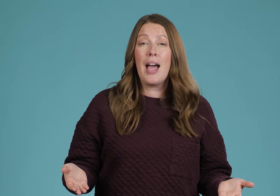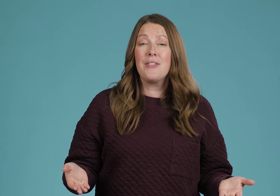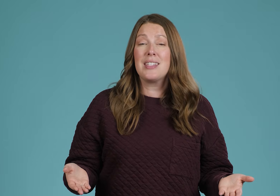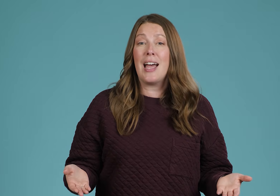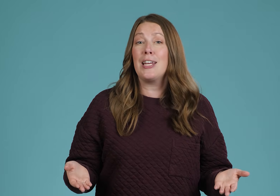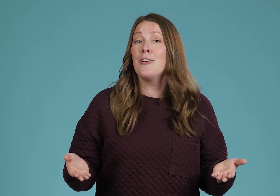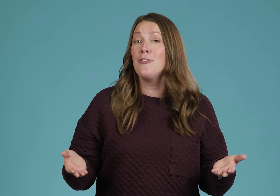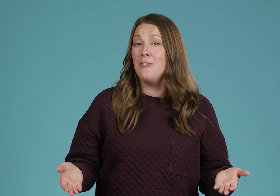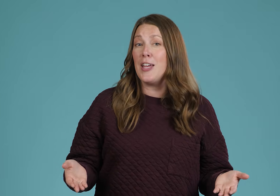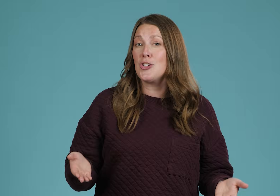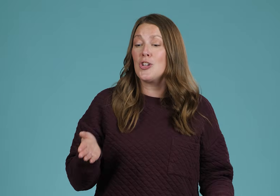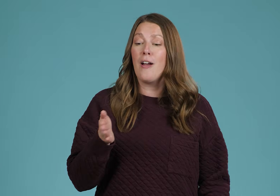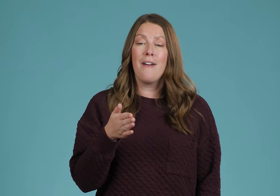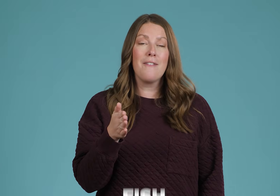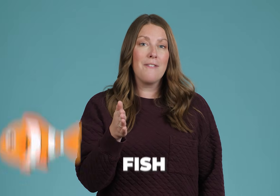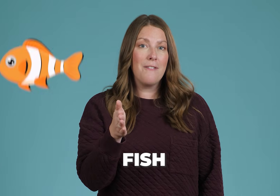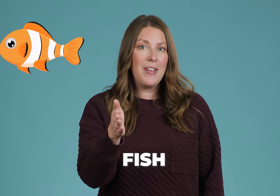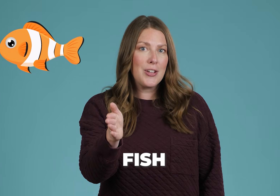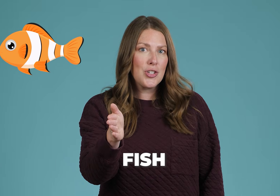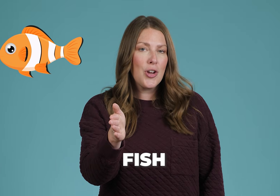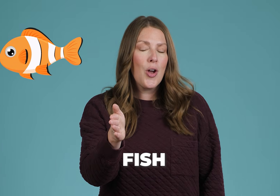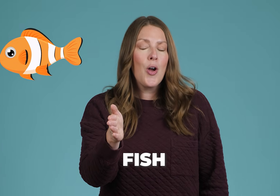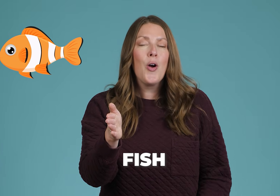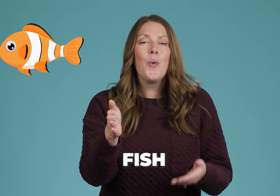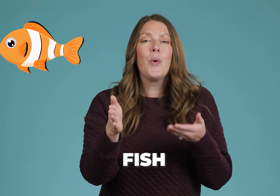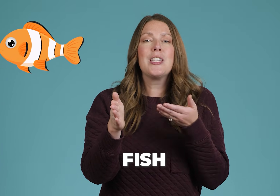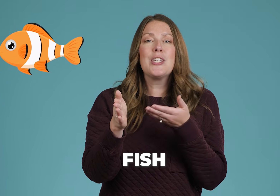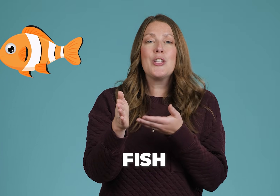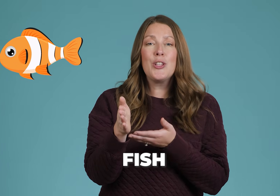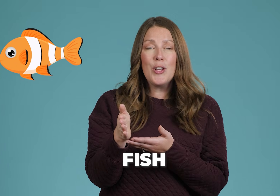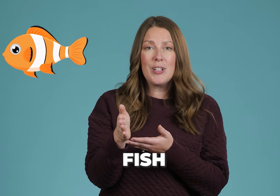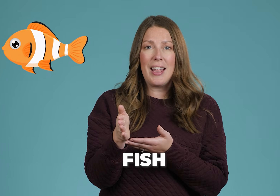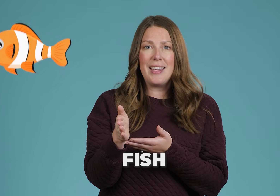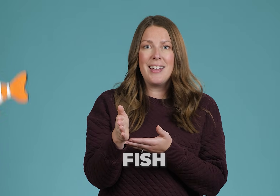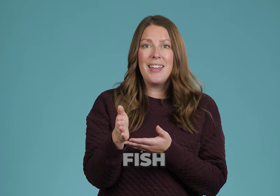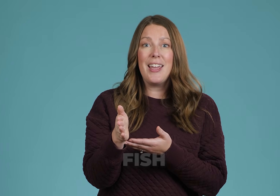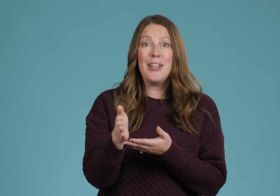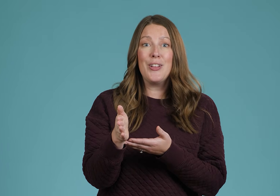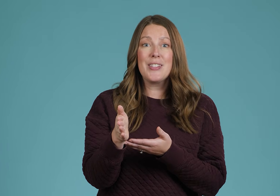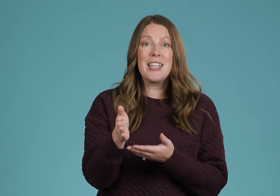we have the sign fish,